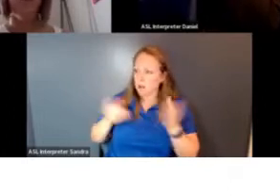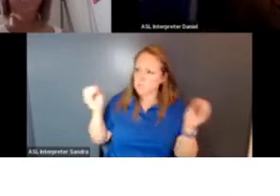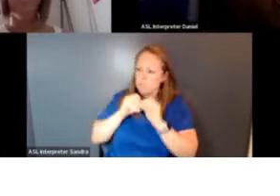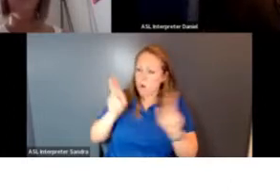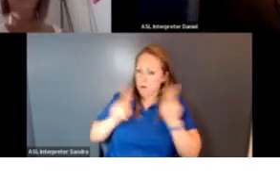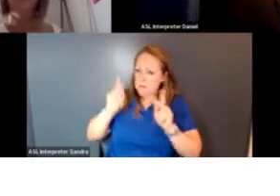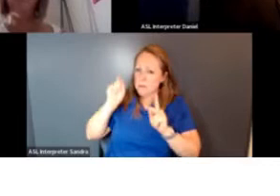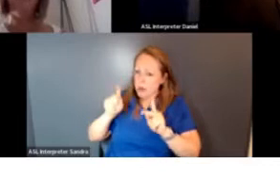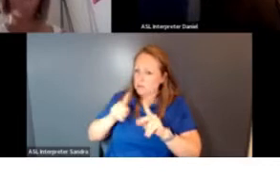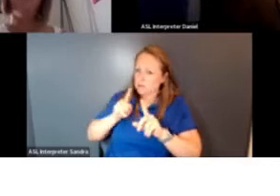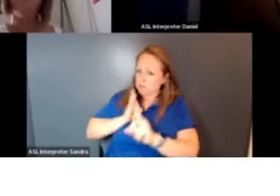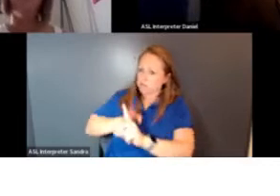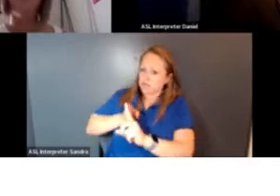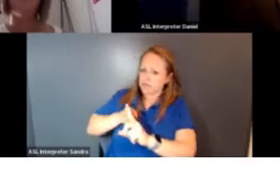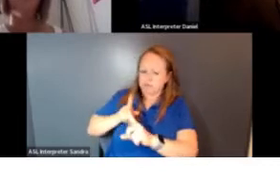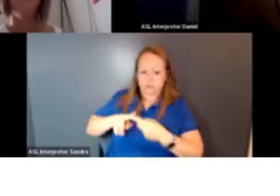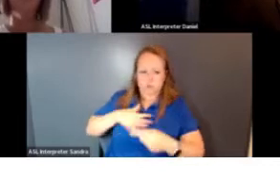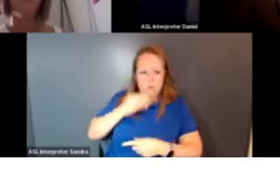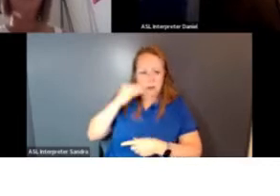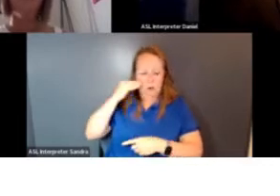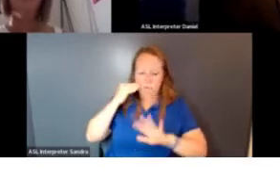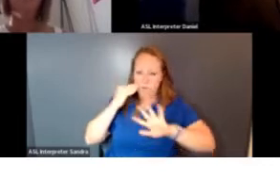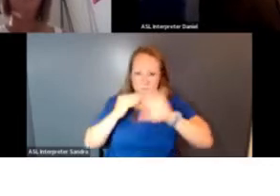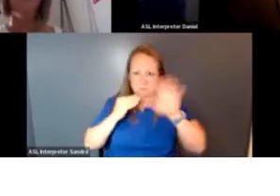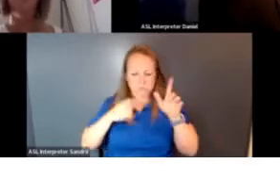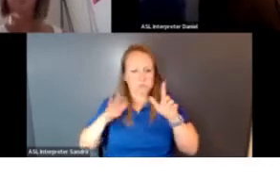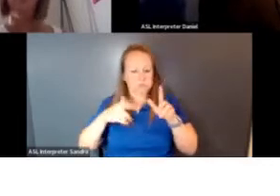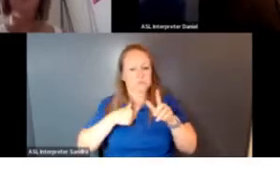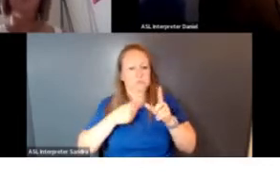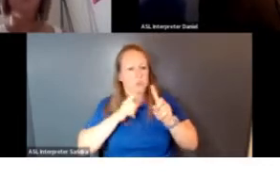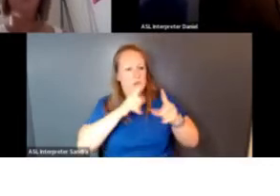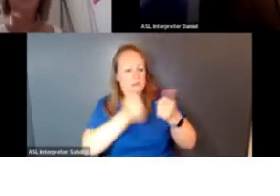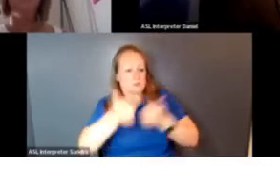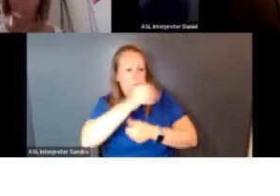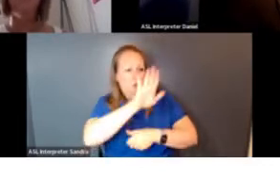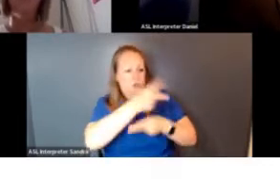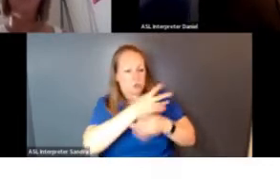home. I went to her supervisor who agreed that my plan was very reasonable. I would say if given